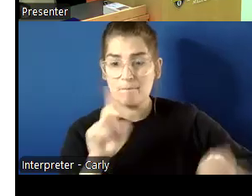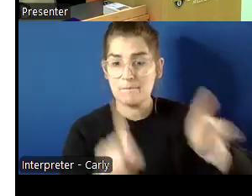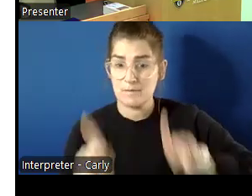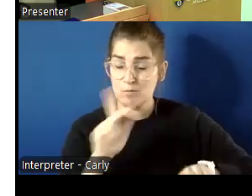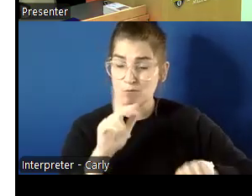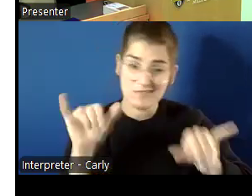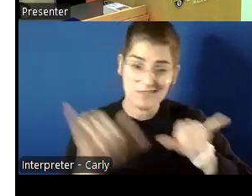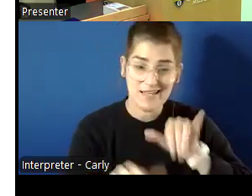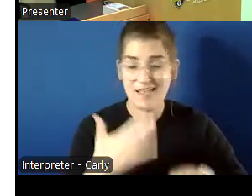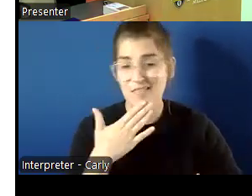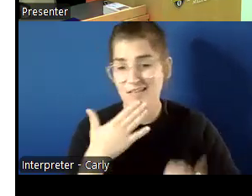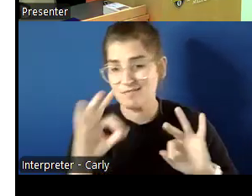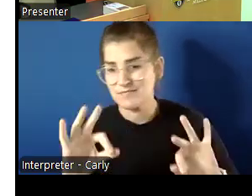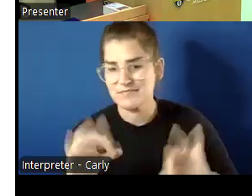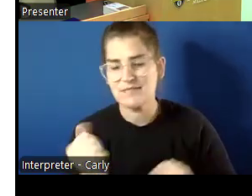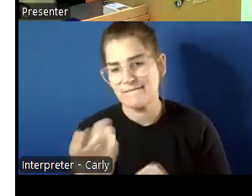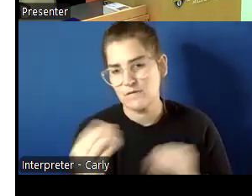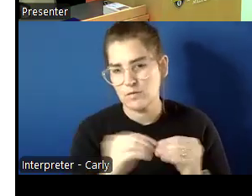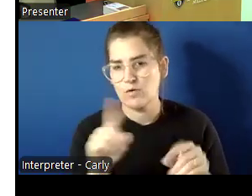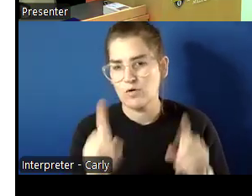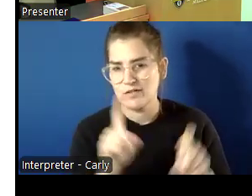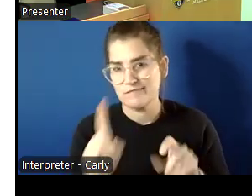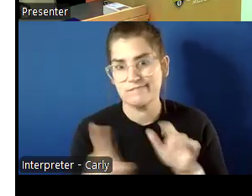thank you. We do have a couple more questions that have come in, but unfortunately,